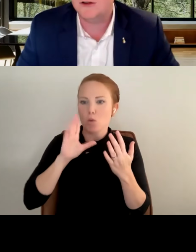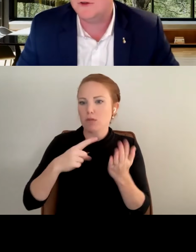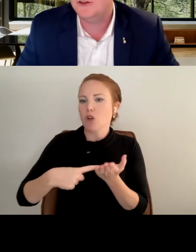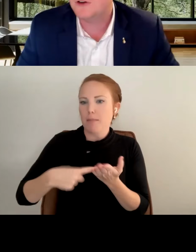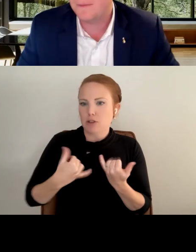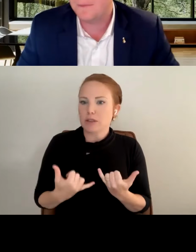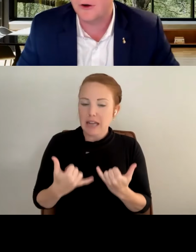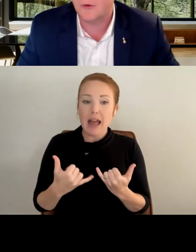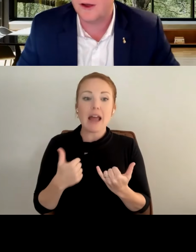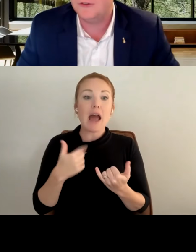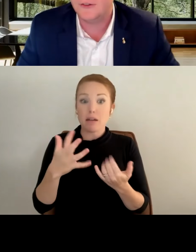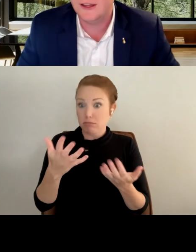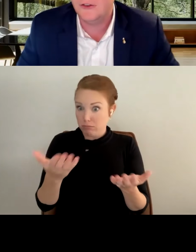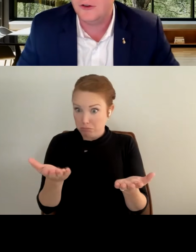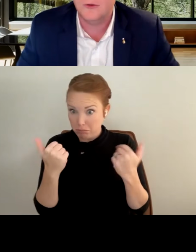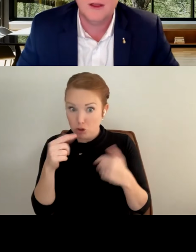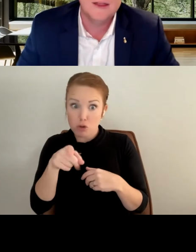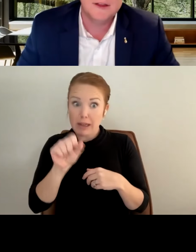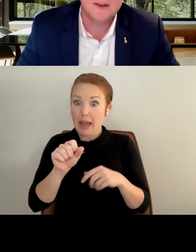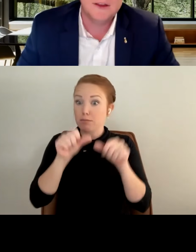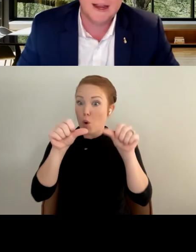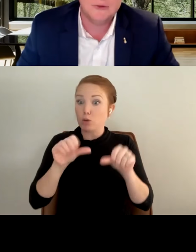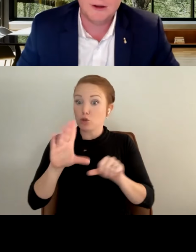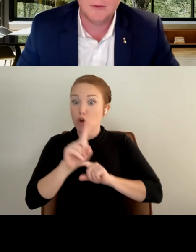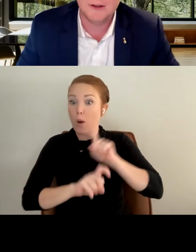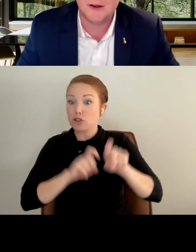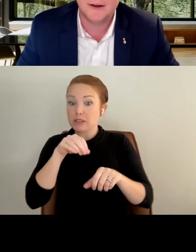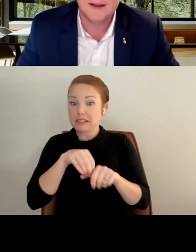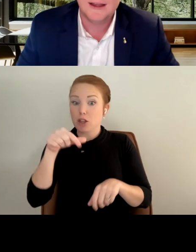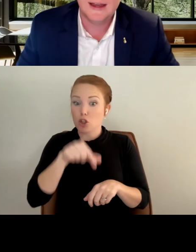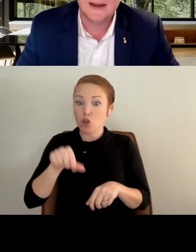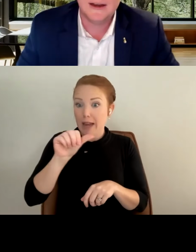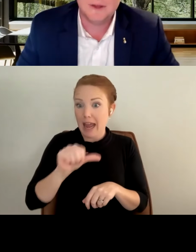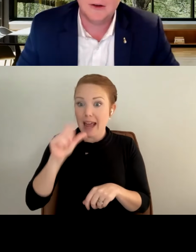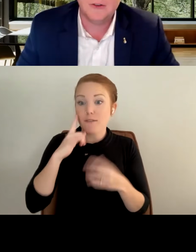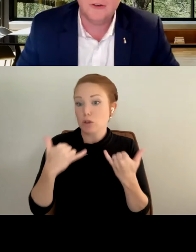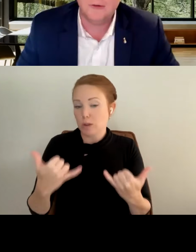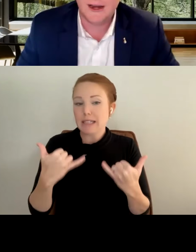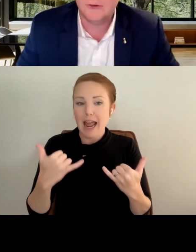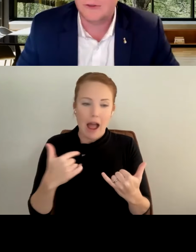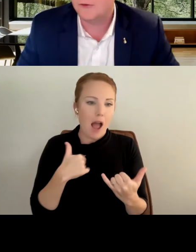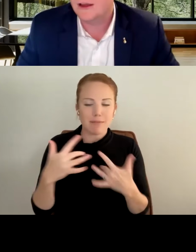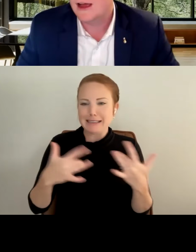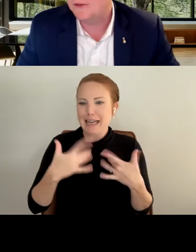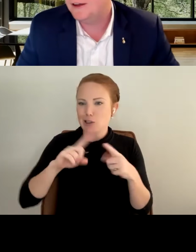I welcome you to drop your questions into the Q&A as we go along and I'm eager to answer those.